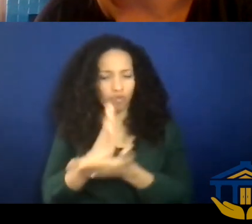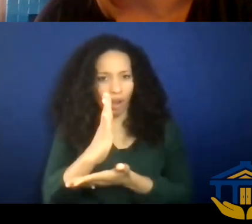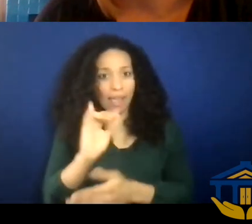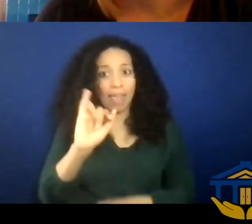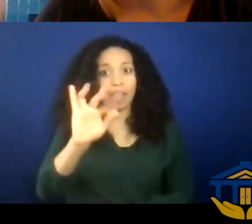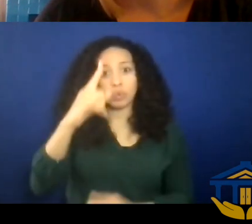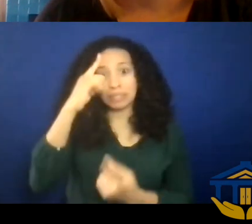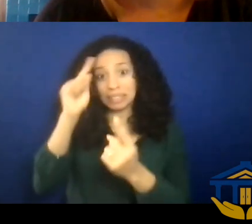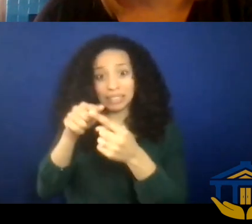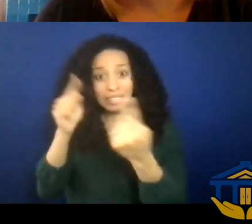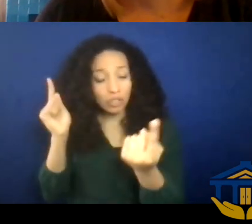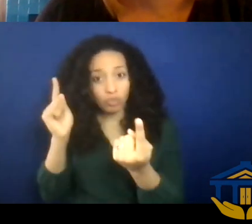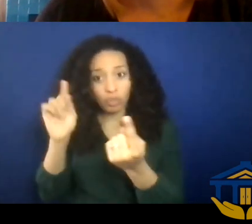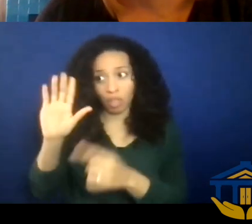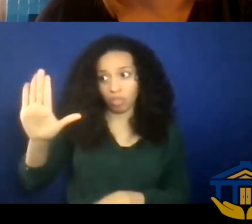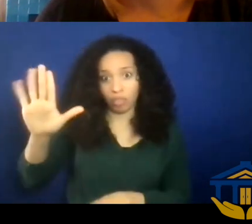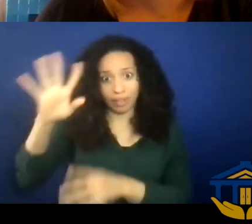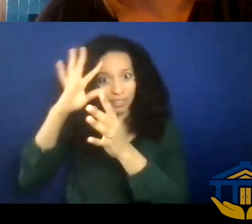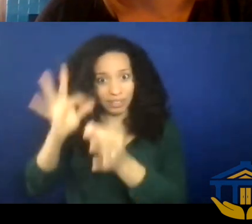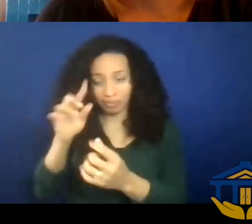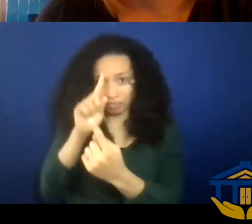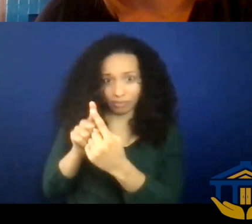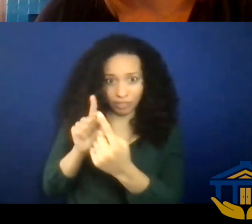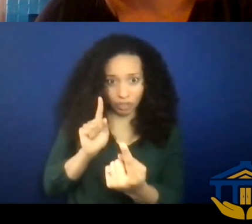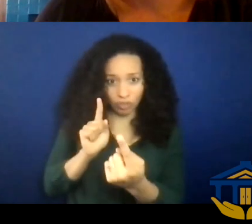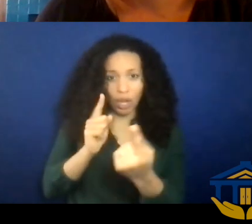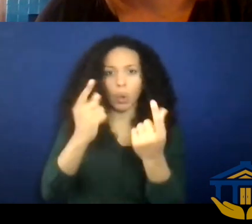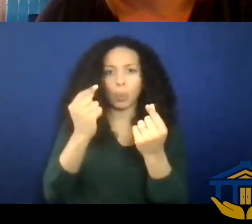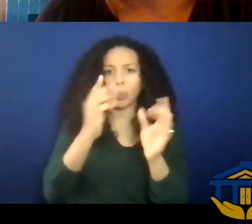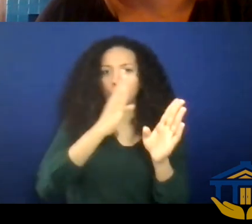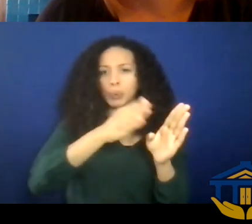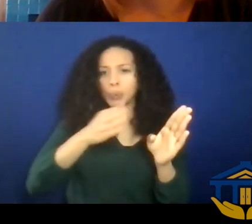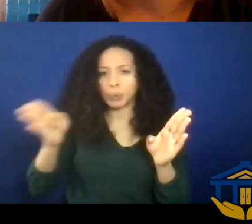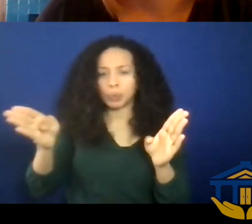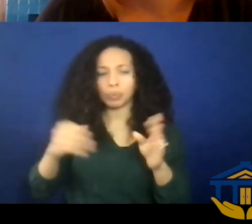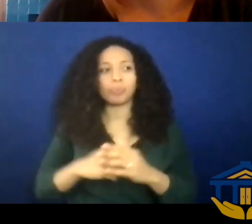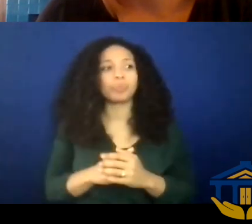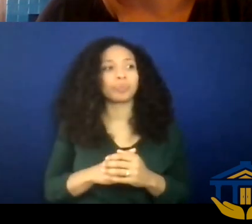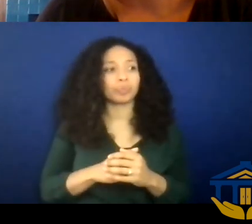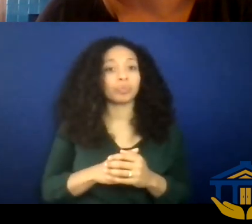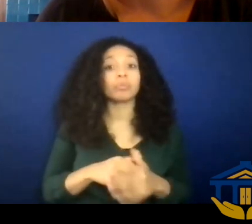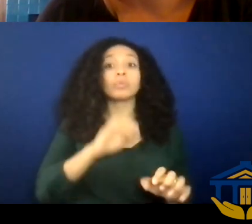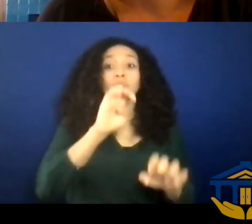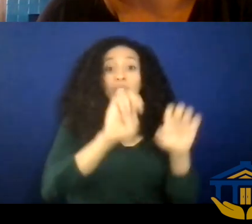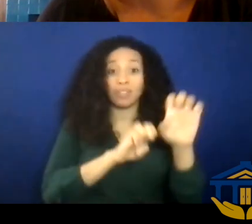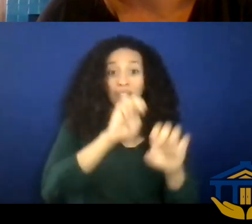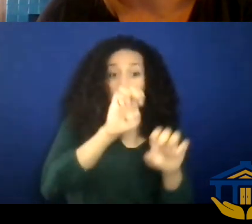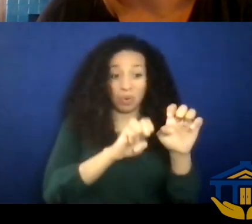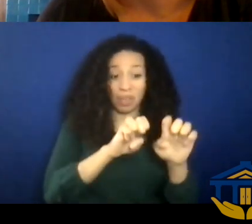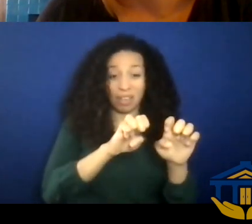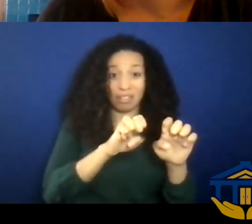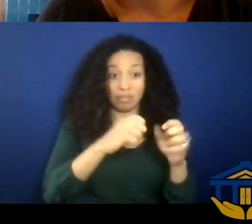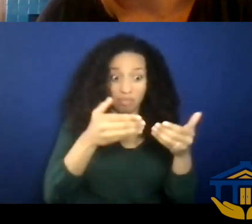your child. So, to reiterate for an evaluation: if you disagree, you can request an independent